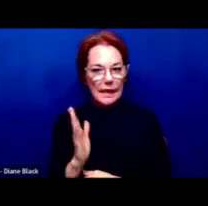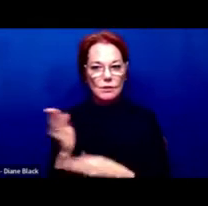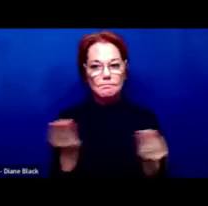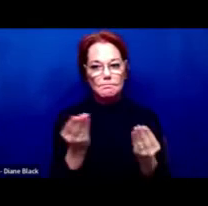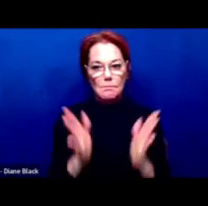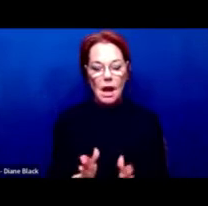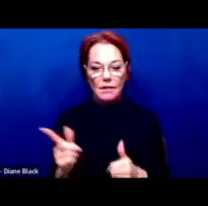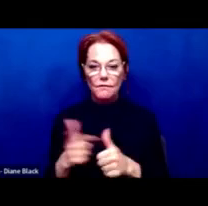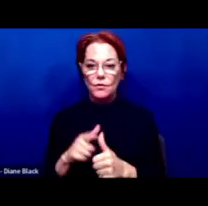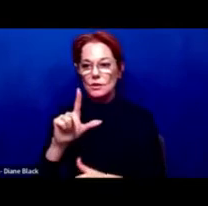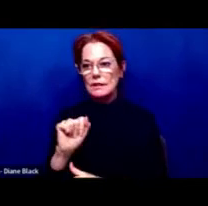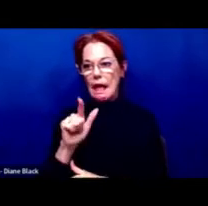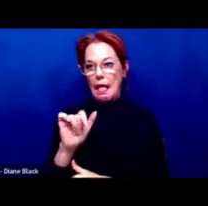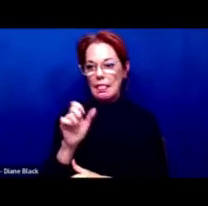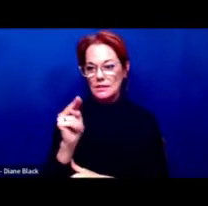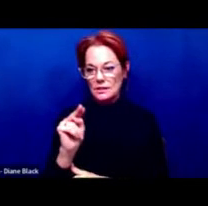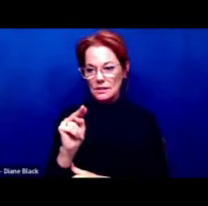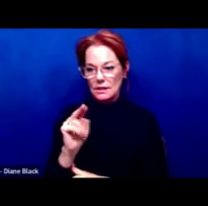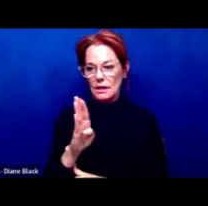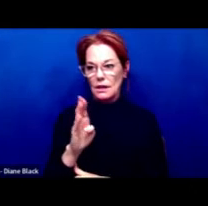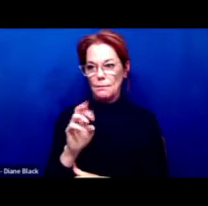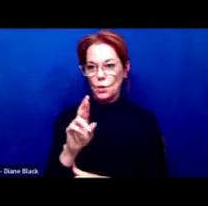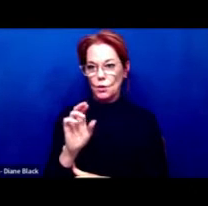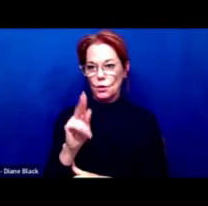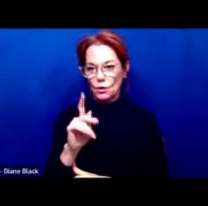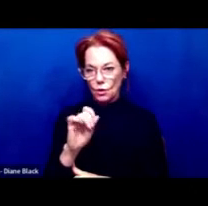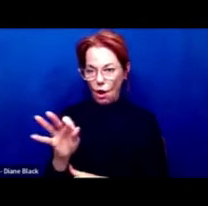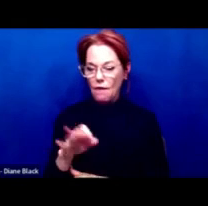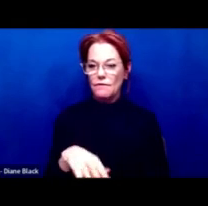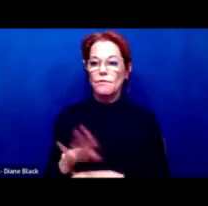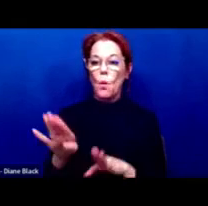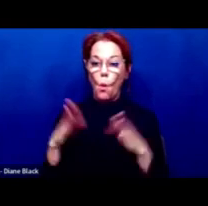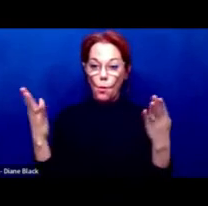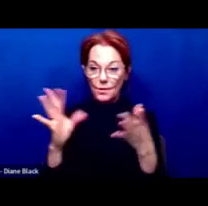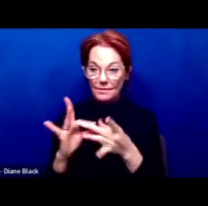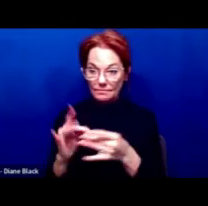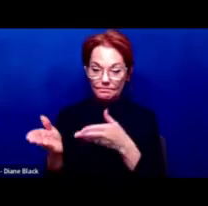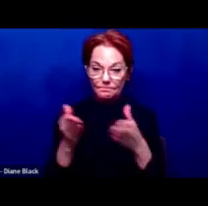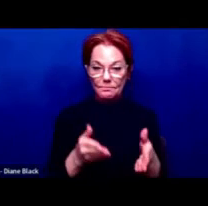to thank Alison Barkoff. For her opening remarks. I want to thank the justice system discussion